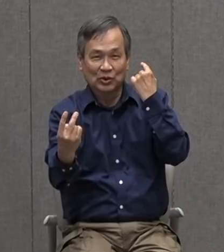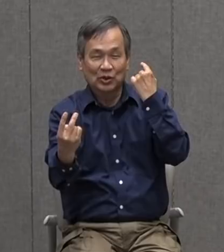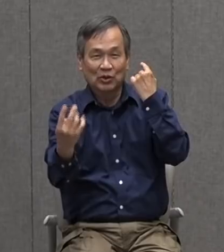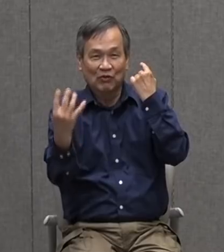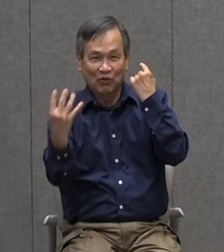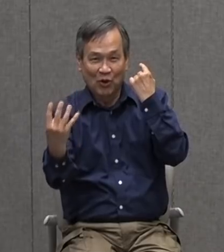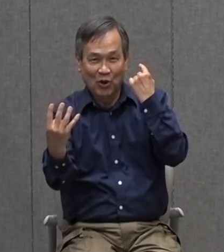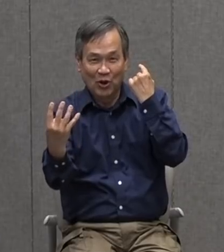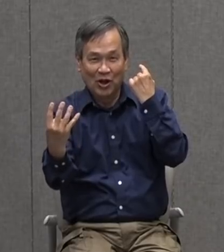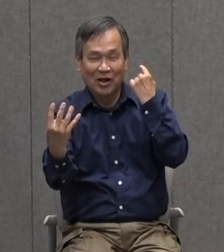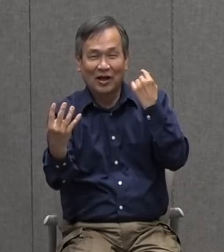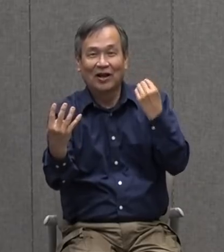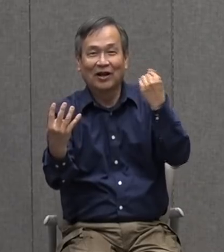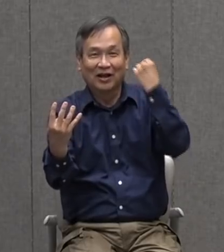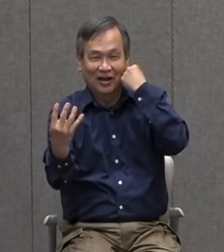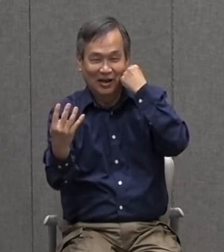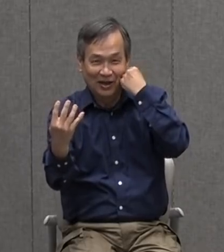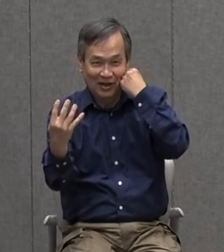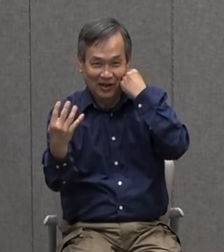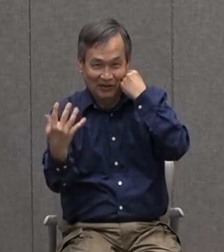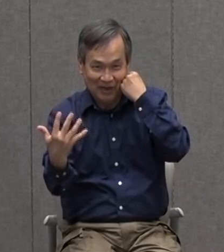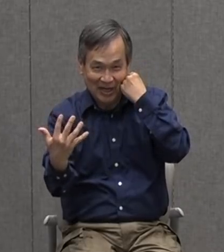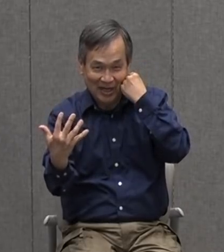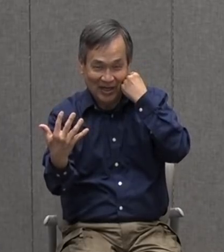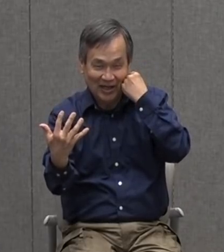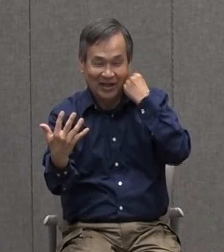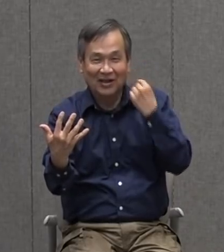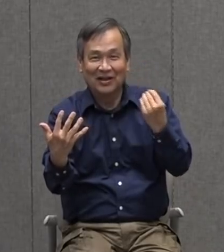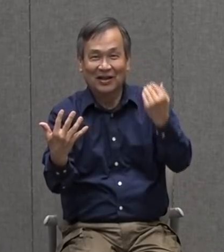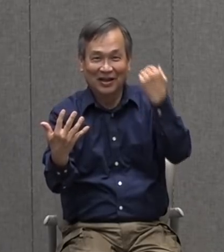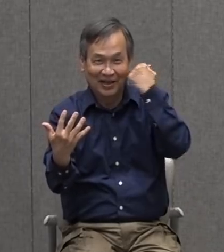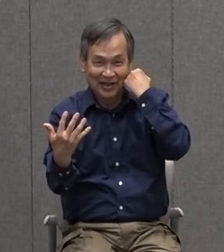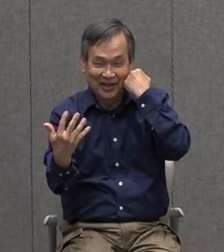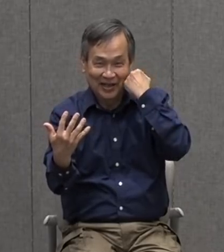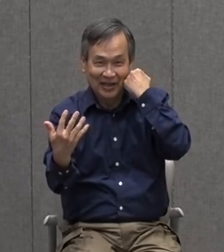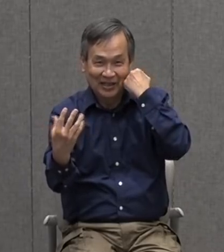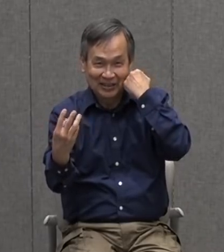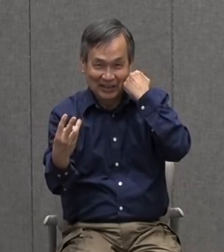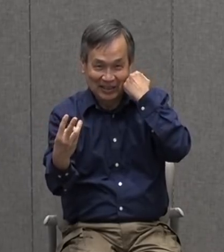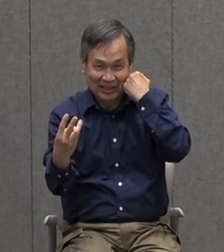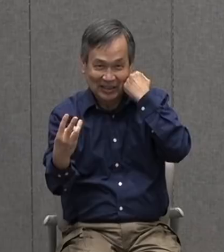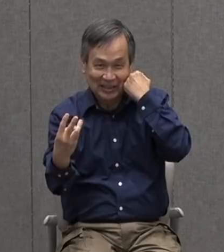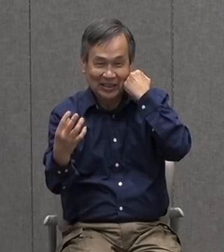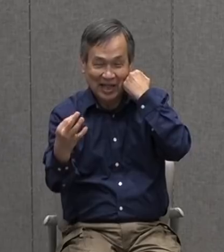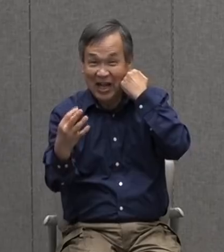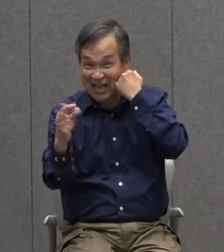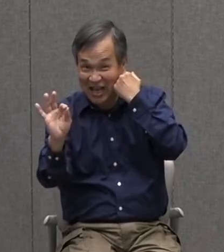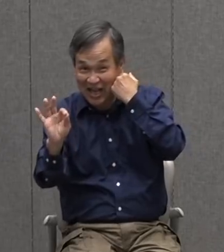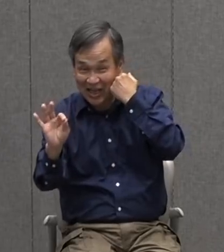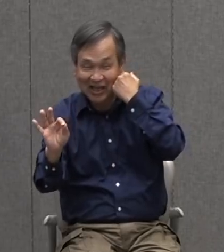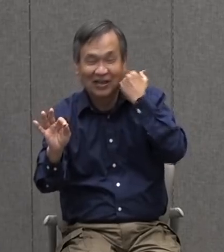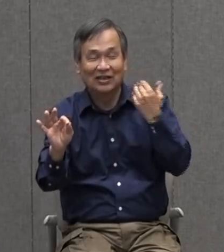eating one of them, burying the rest, and it doubles, and then he gets another one, eating only one and moving on.